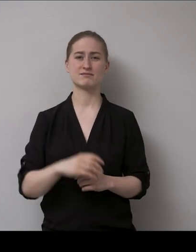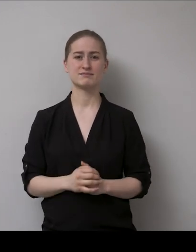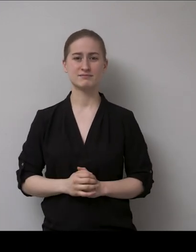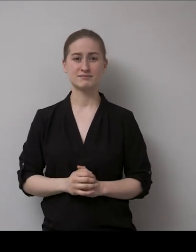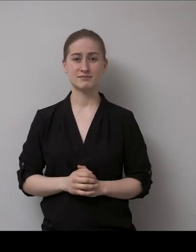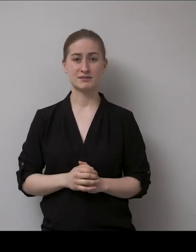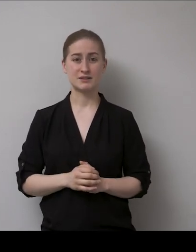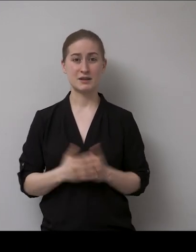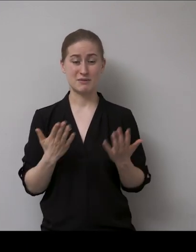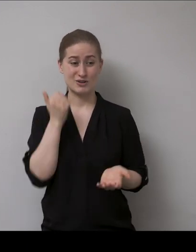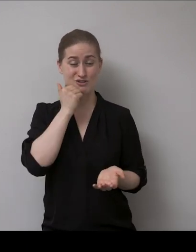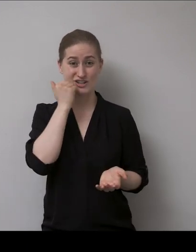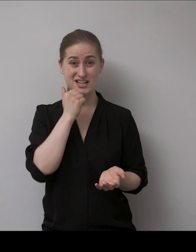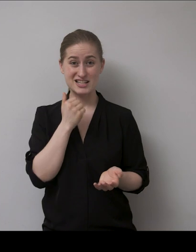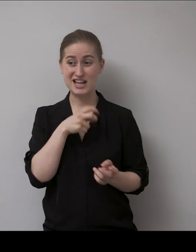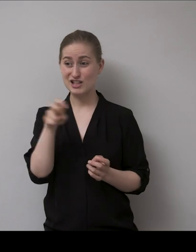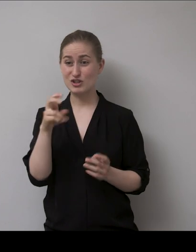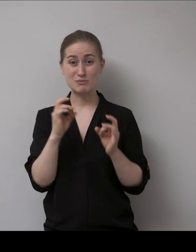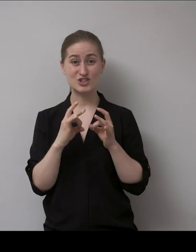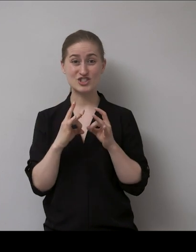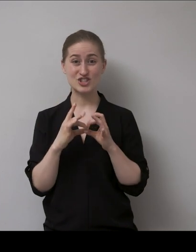Even your daily trip to Starbucks have changed.